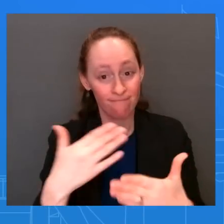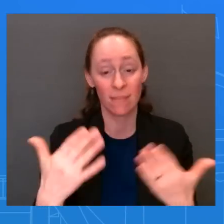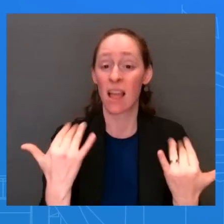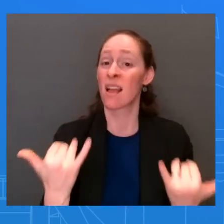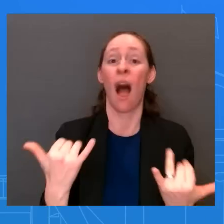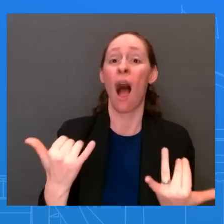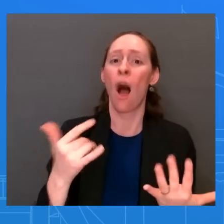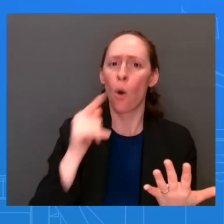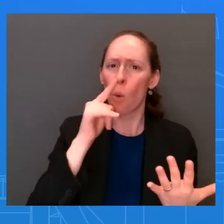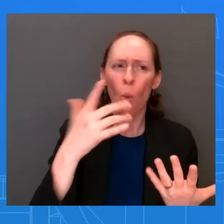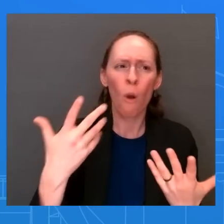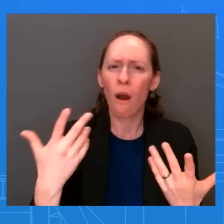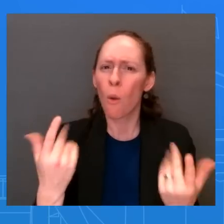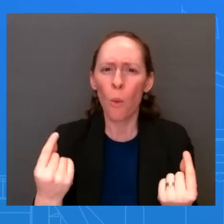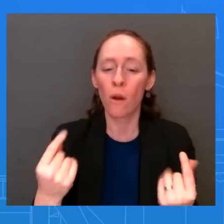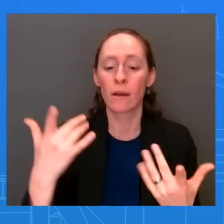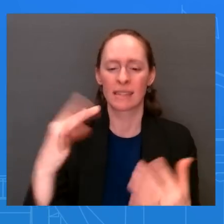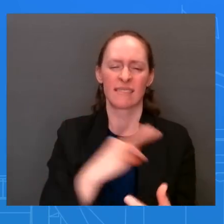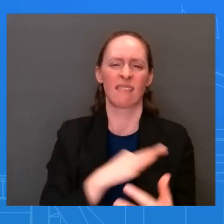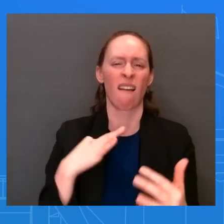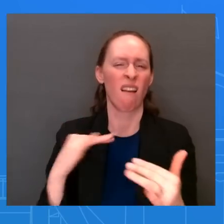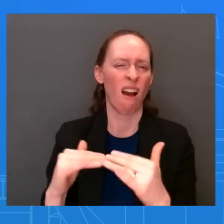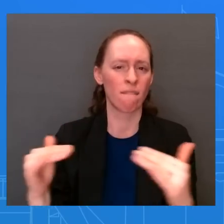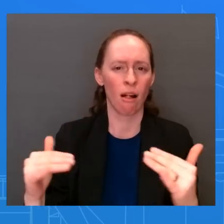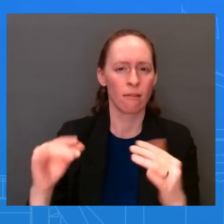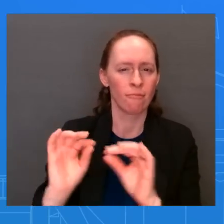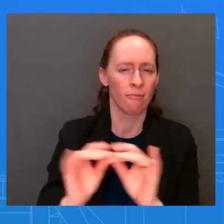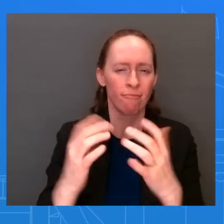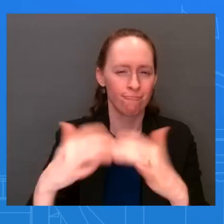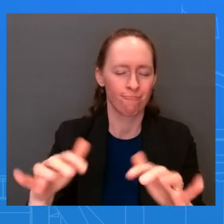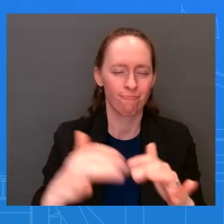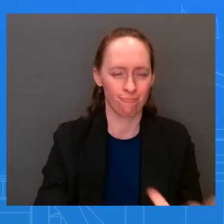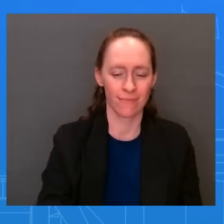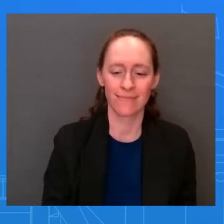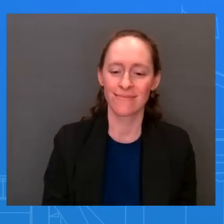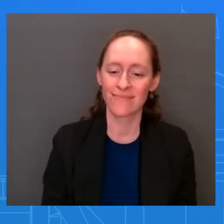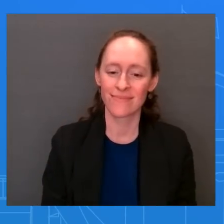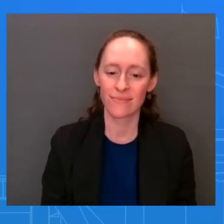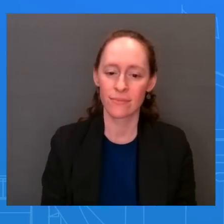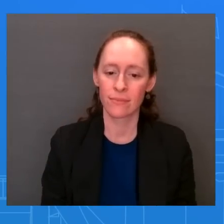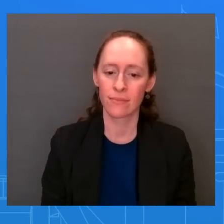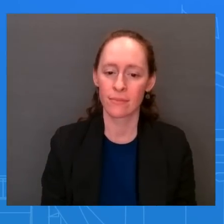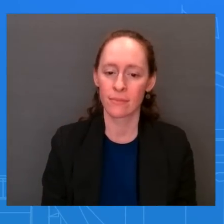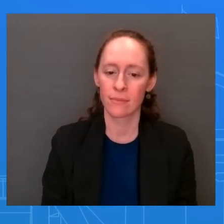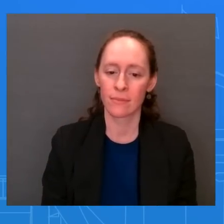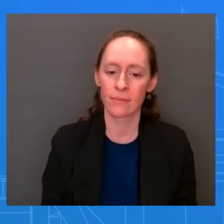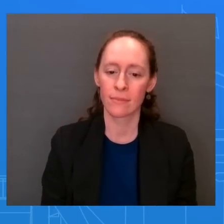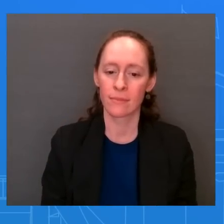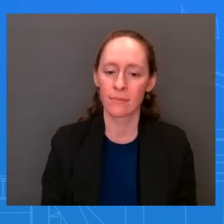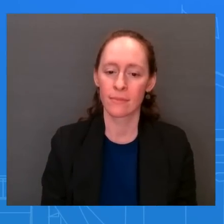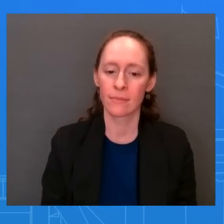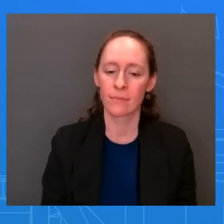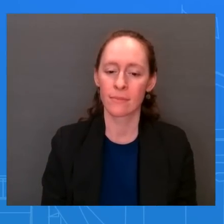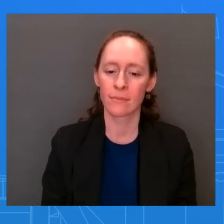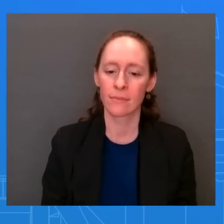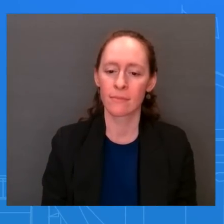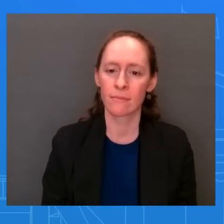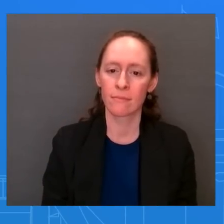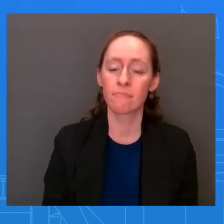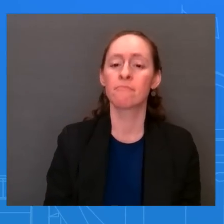one quick question on the classified documents. How the President is feeling? Is he worried about those documents that were found?